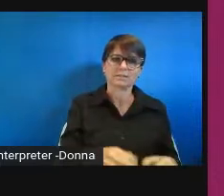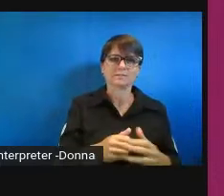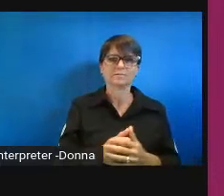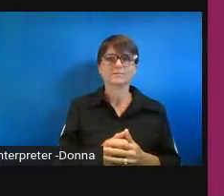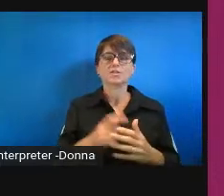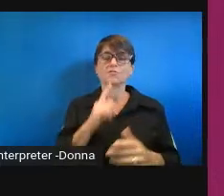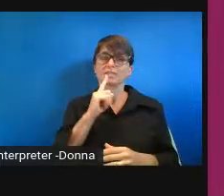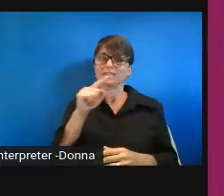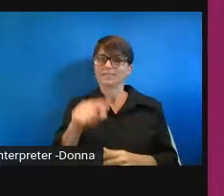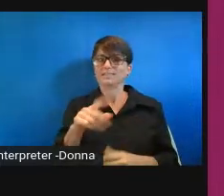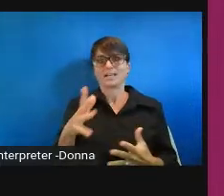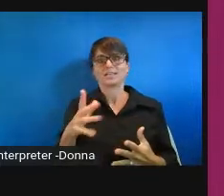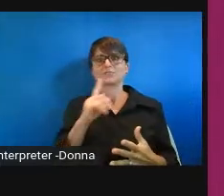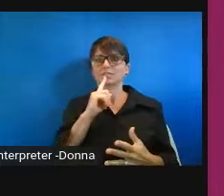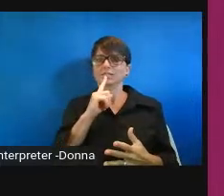is in the picture but they lack your context.